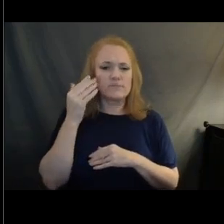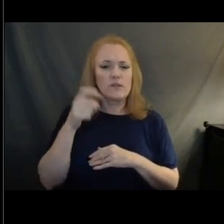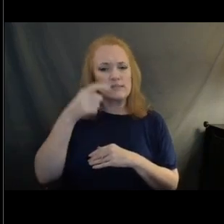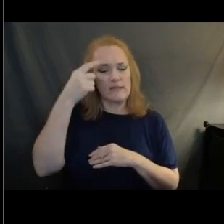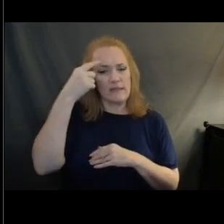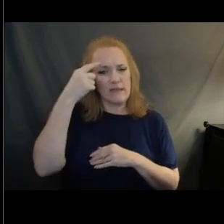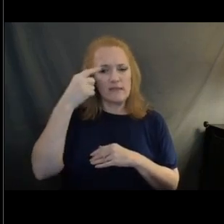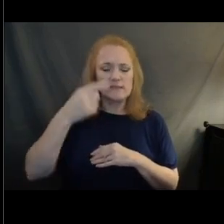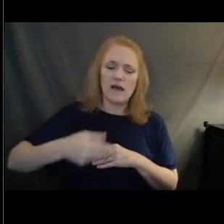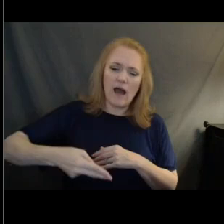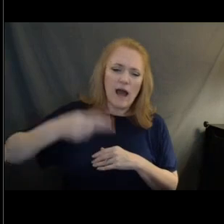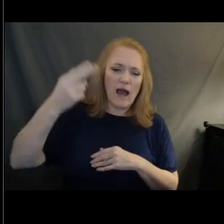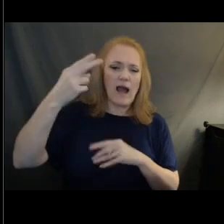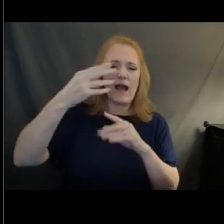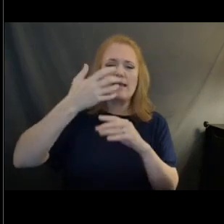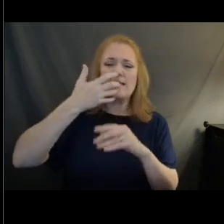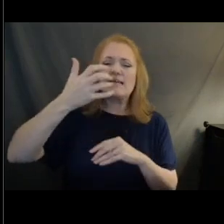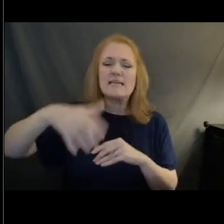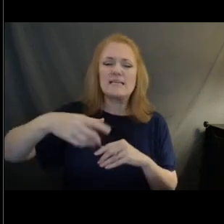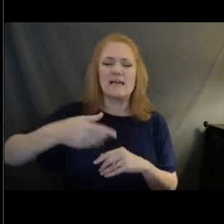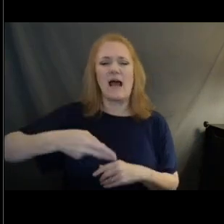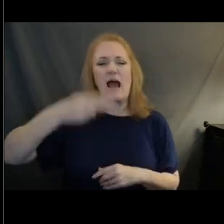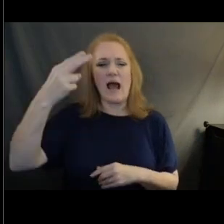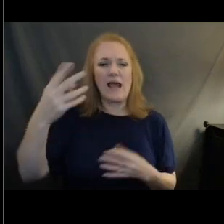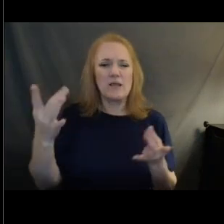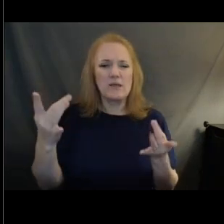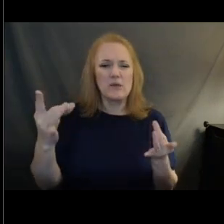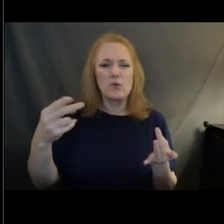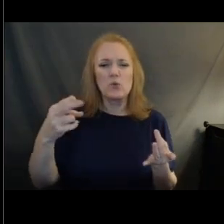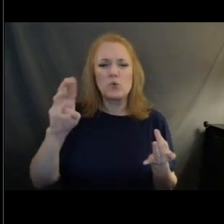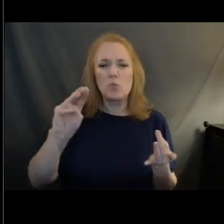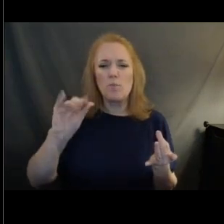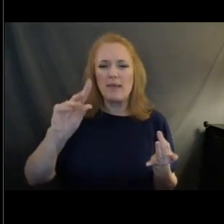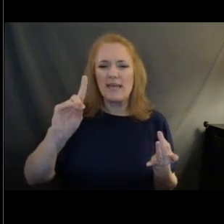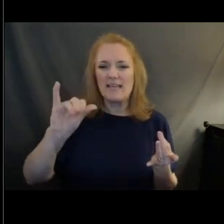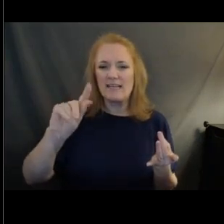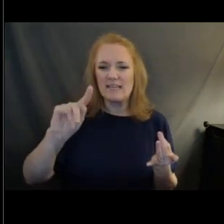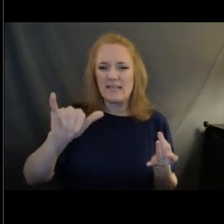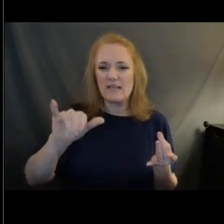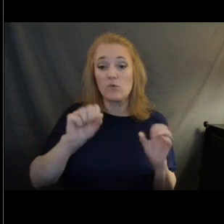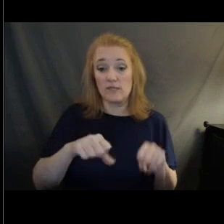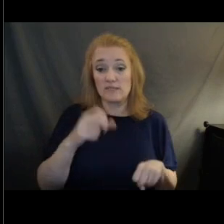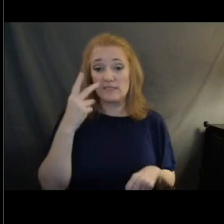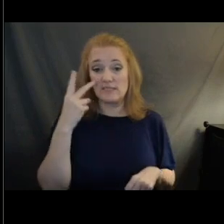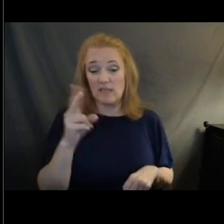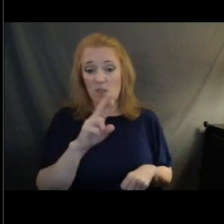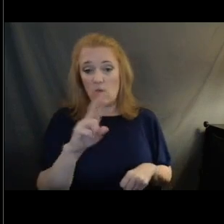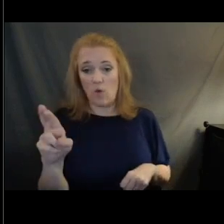and high humidity. So the heat advisory days there on the right showing really very common